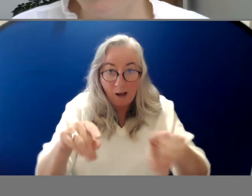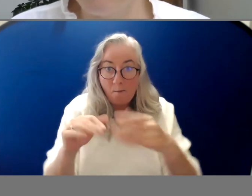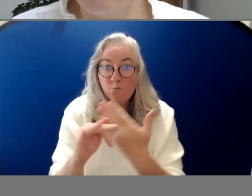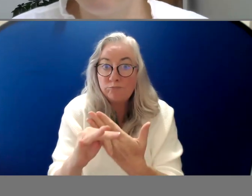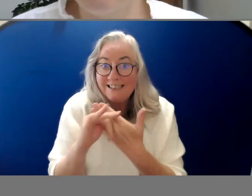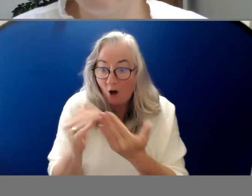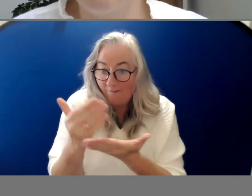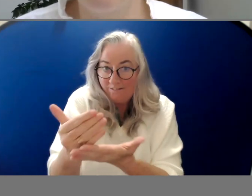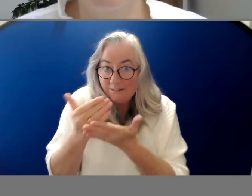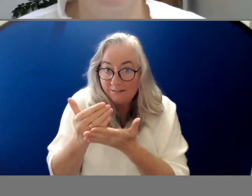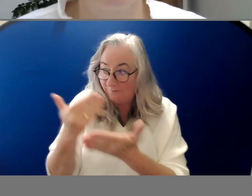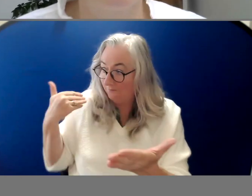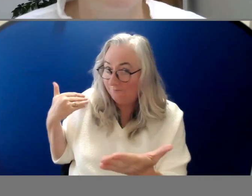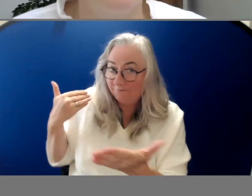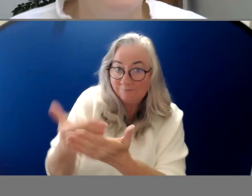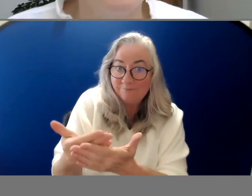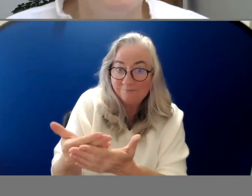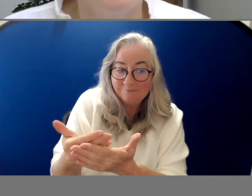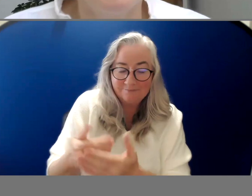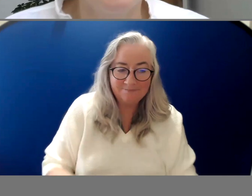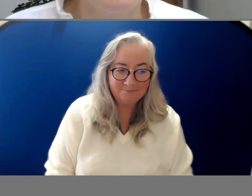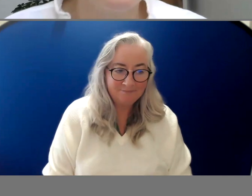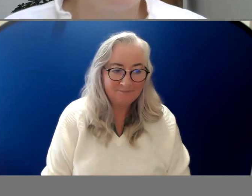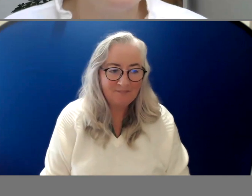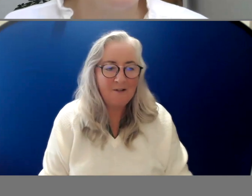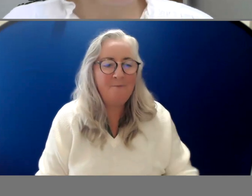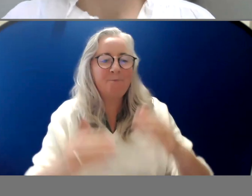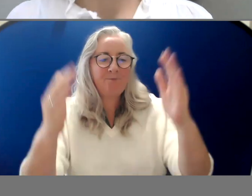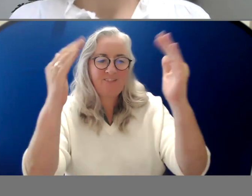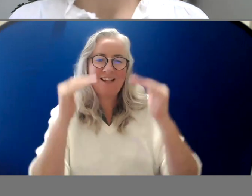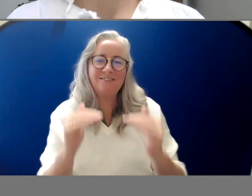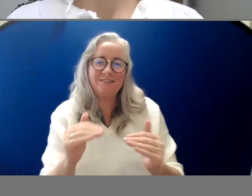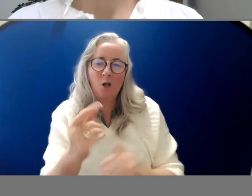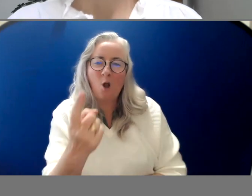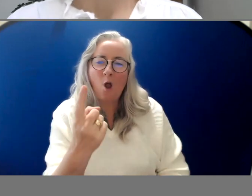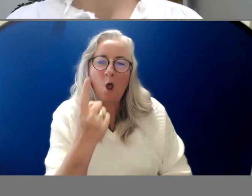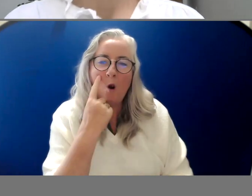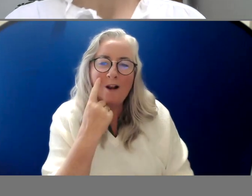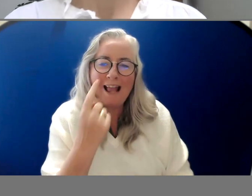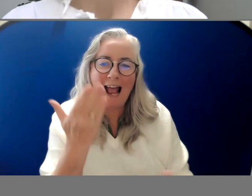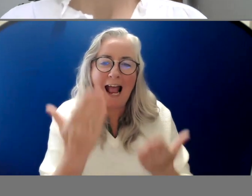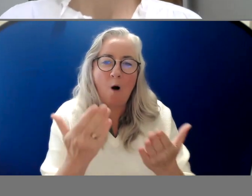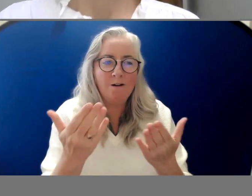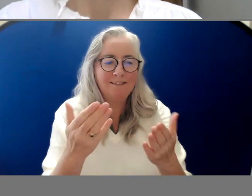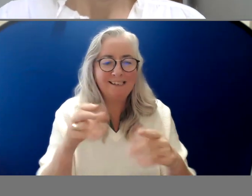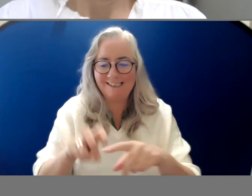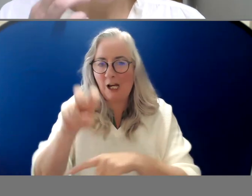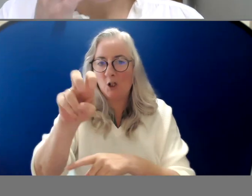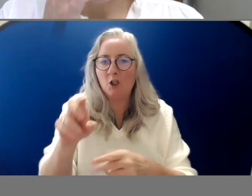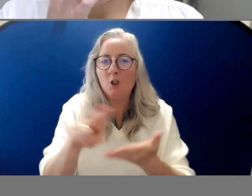day and then I suppose if we look at how stairs have kind of symbolized things for us so we saw